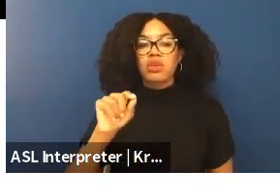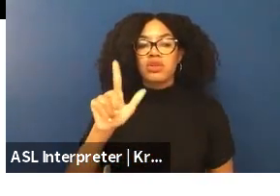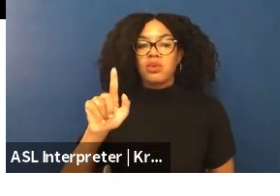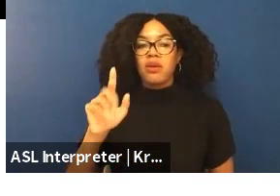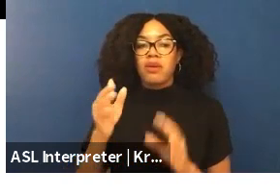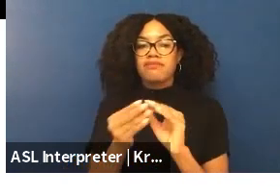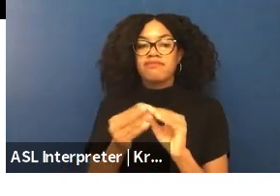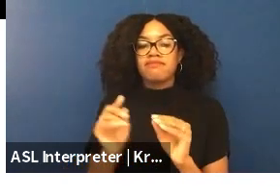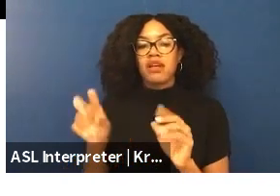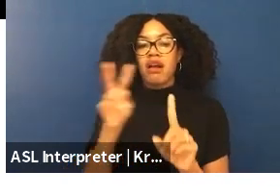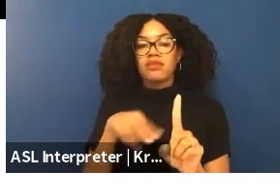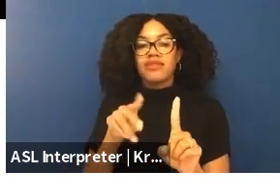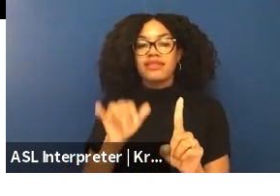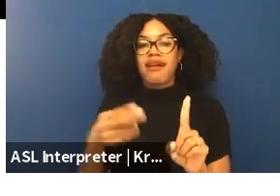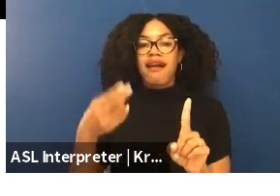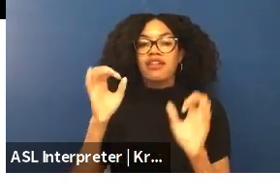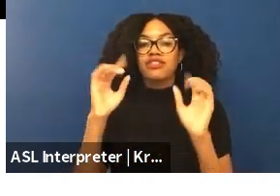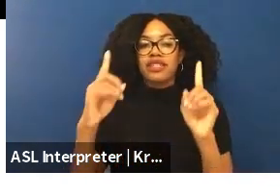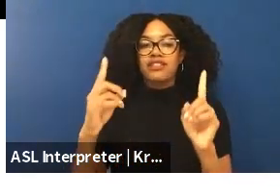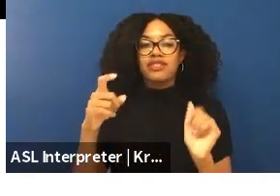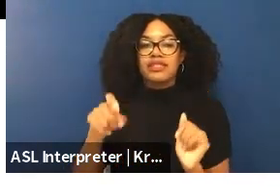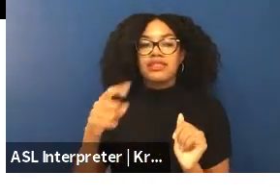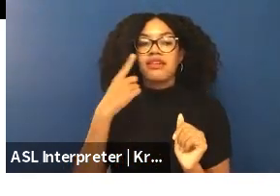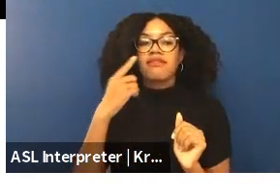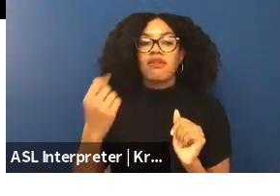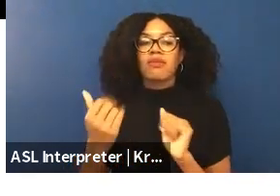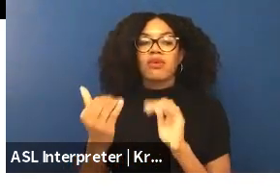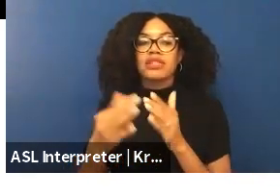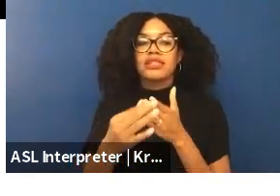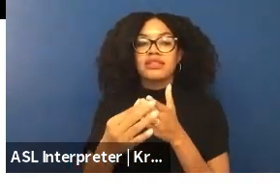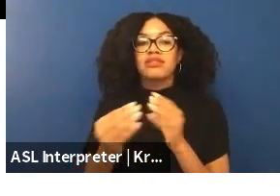And, finally, exploring how those leading at the periphery are more likely to embody "a slow,